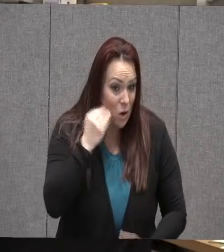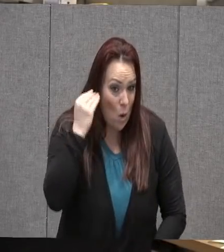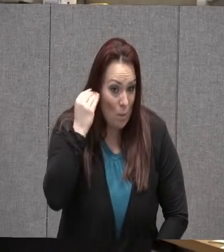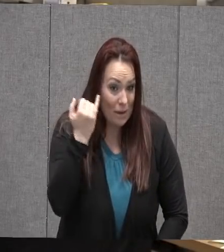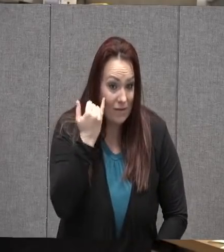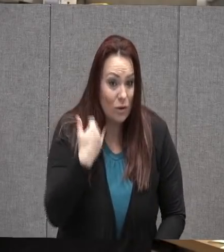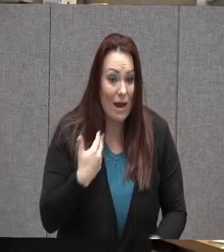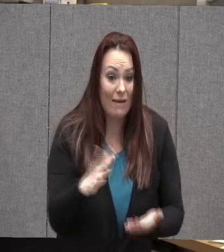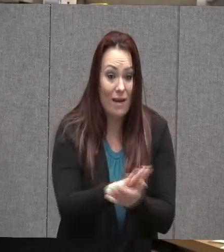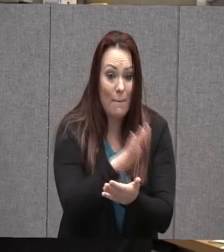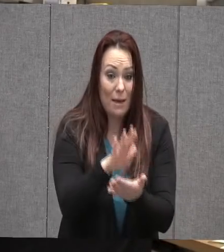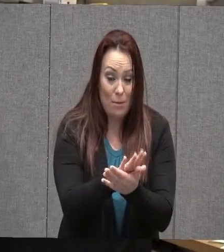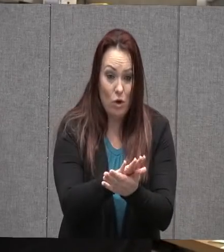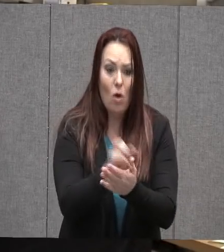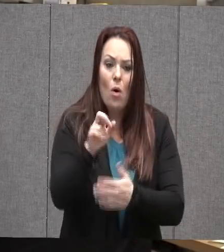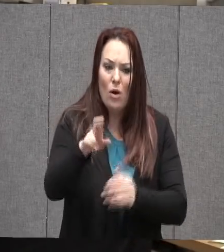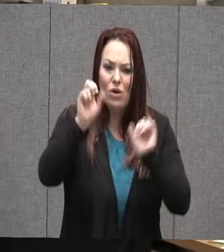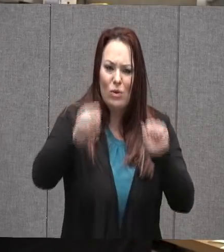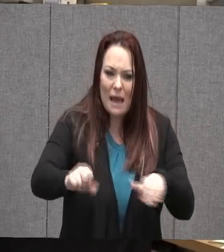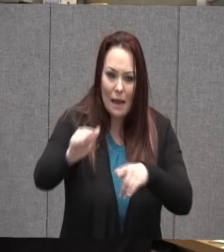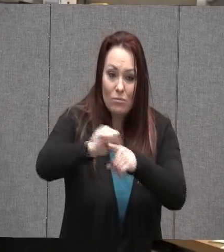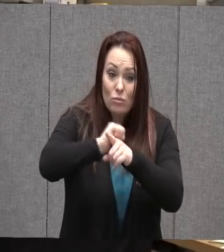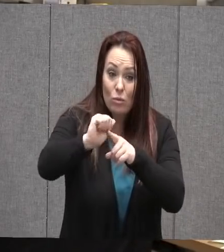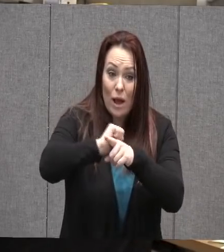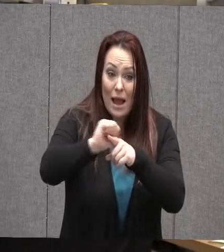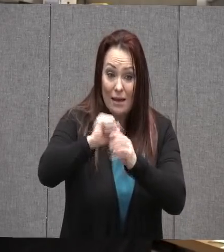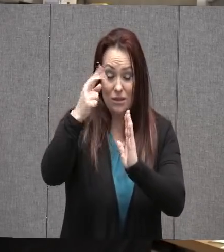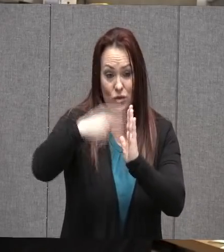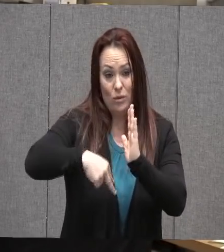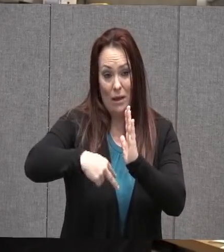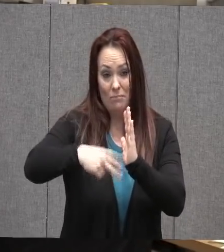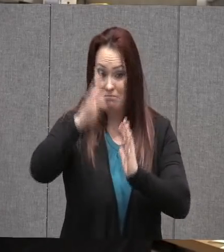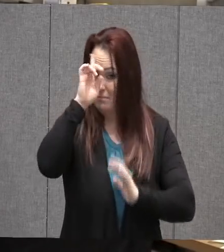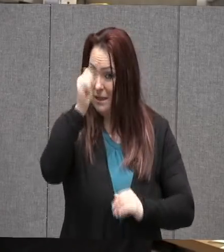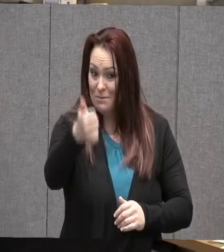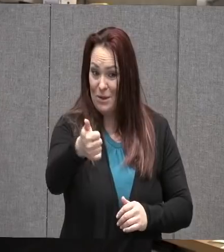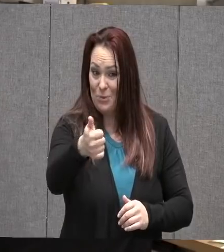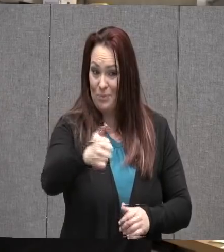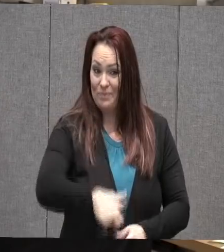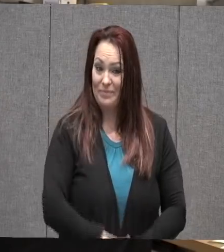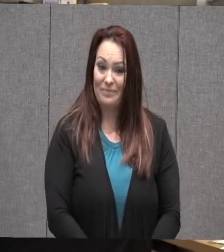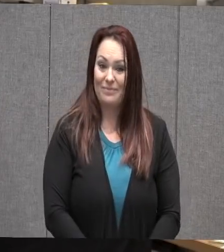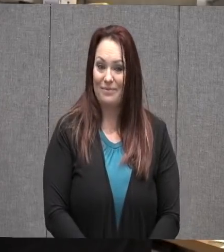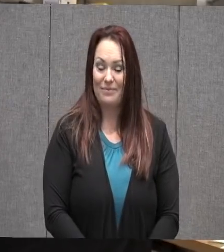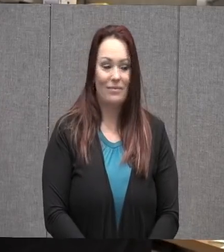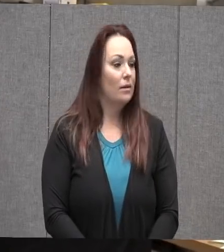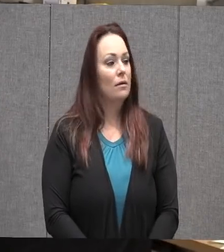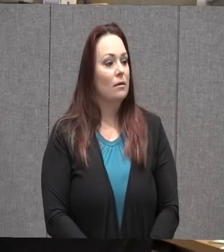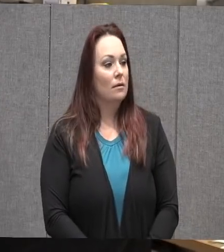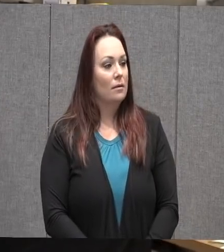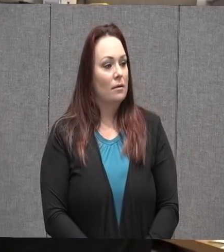or you could just practice reading the words with me. It's your choice. Let's start by reading the words